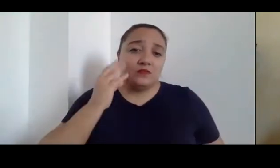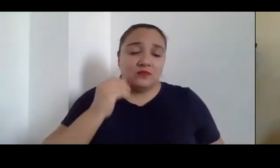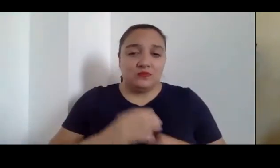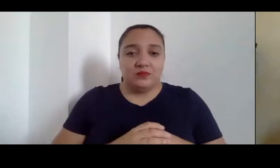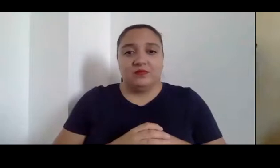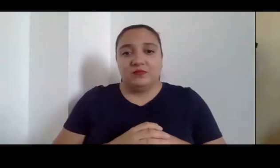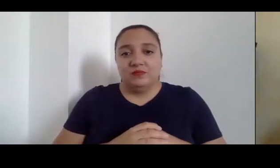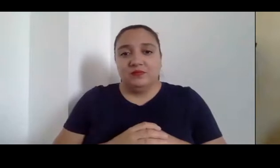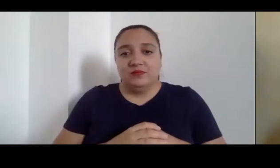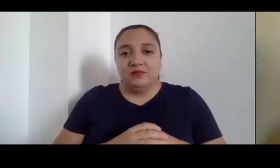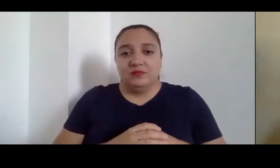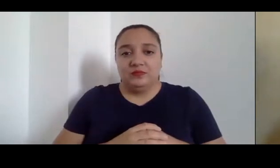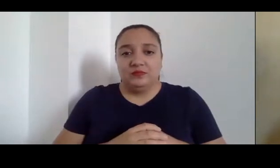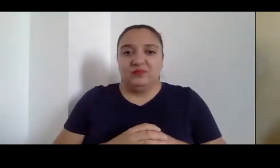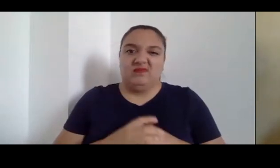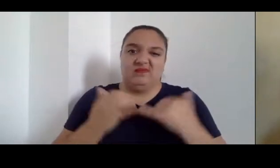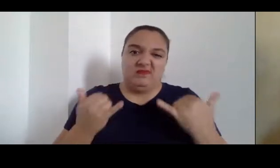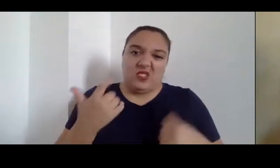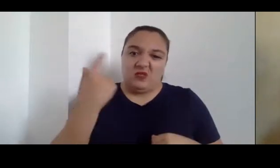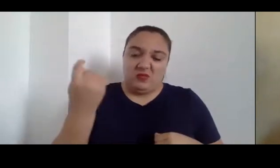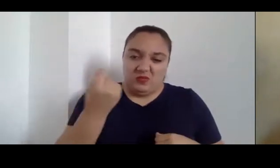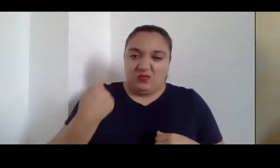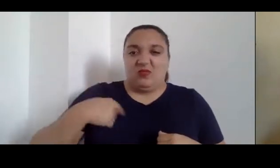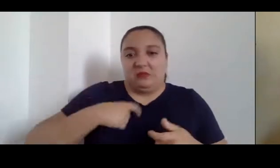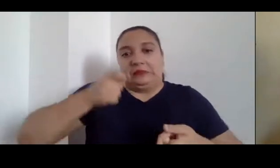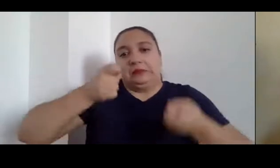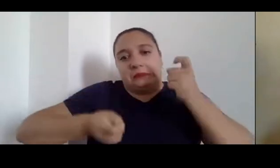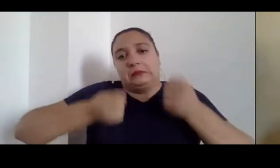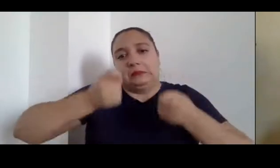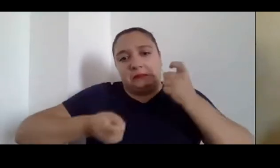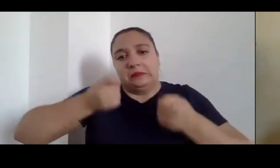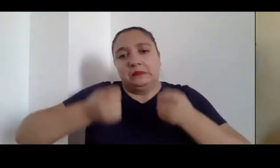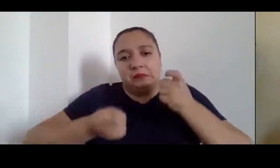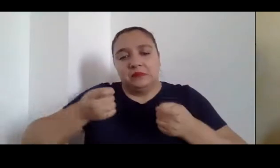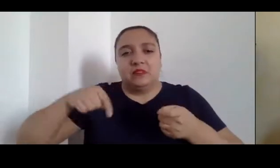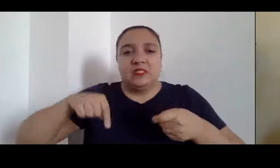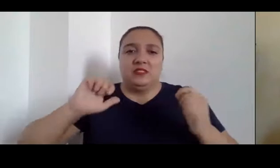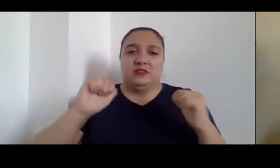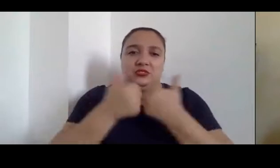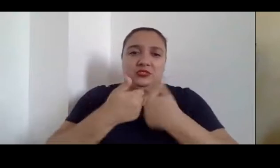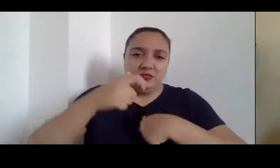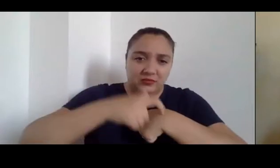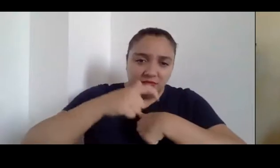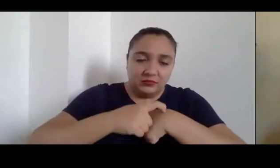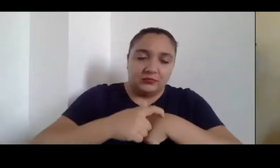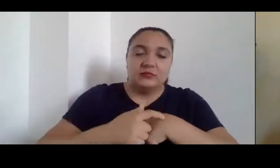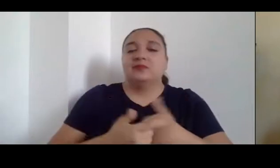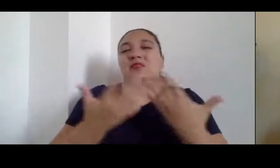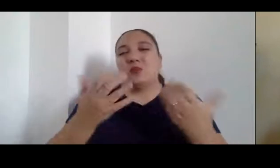challenging times. We want to remind you there may be delays, sound issues and